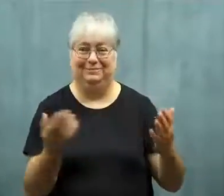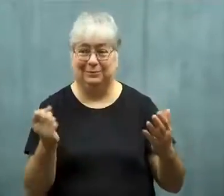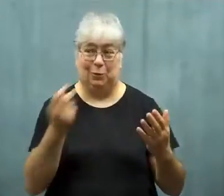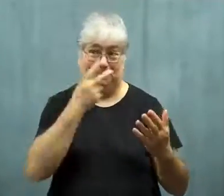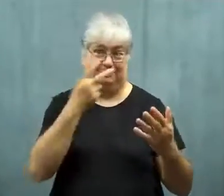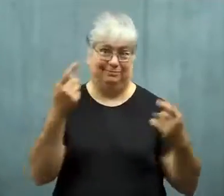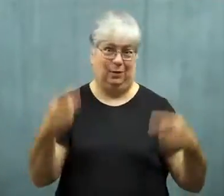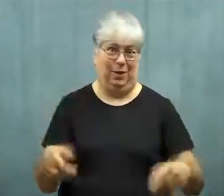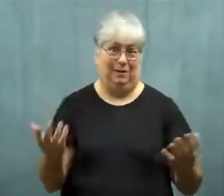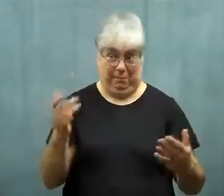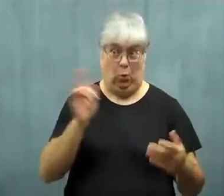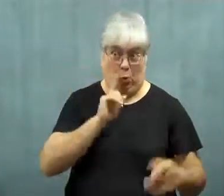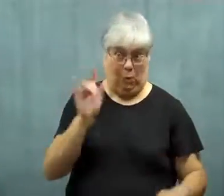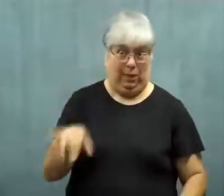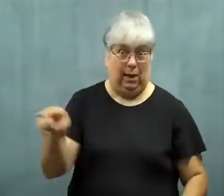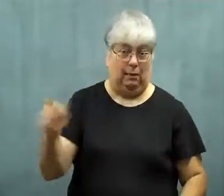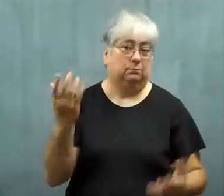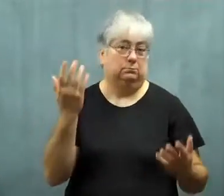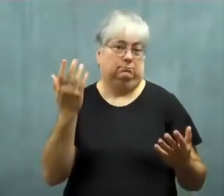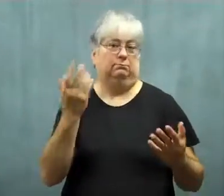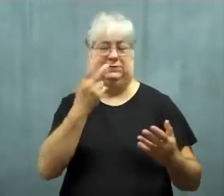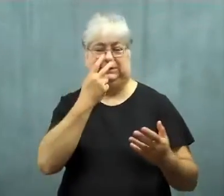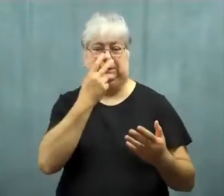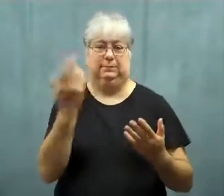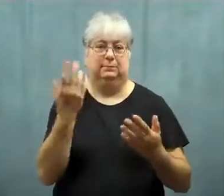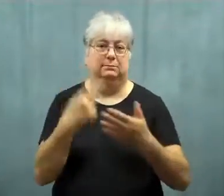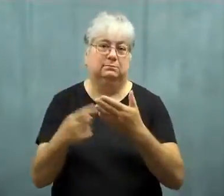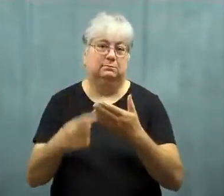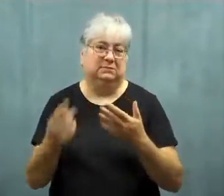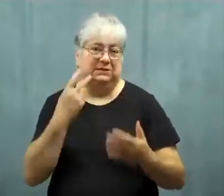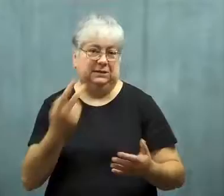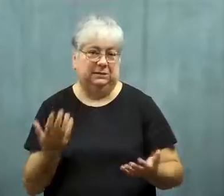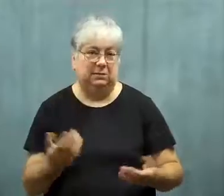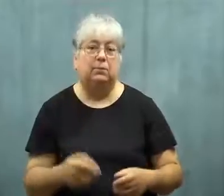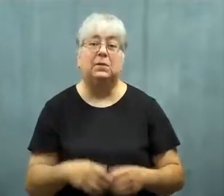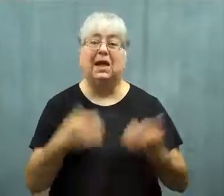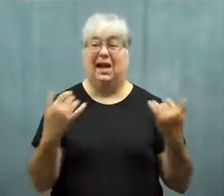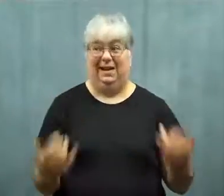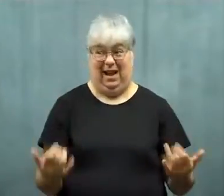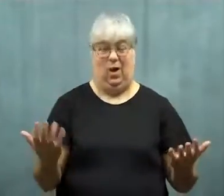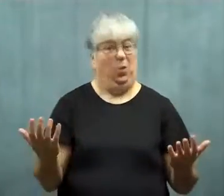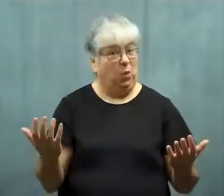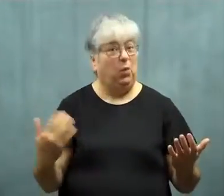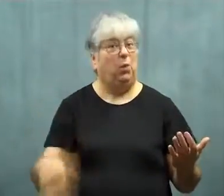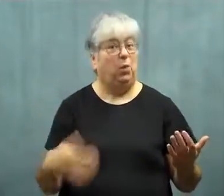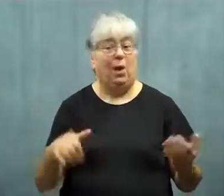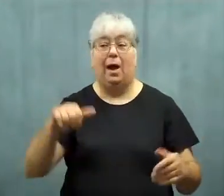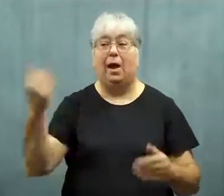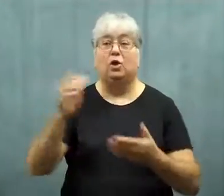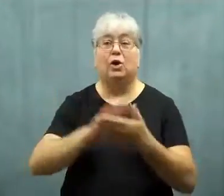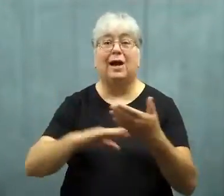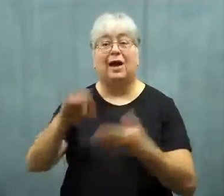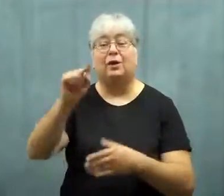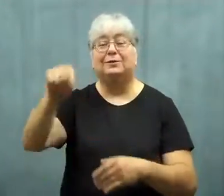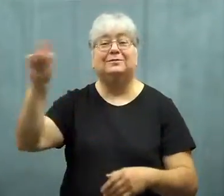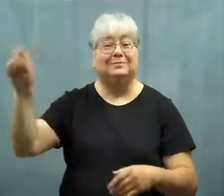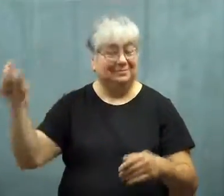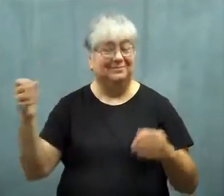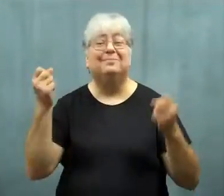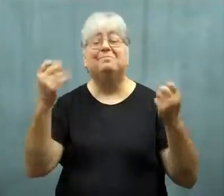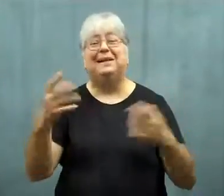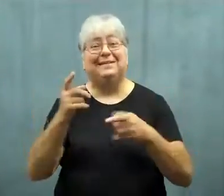We'll see if it's really him, and what happens after that.